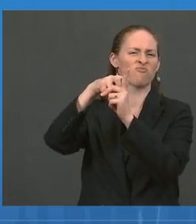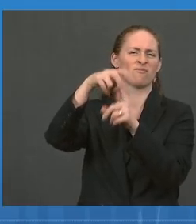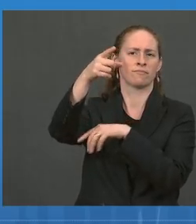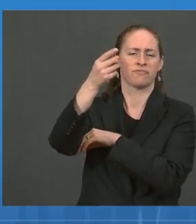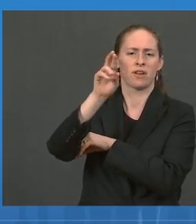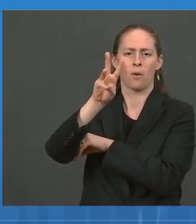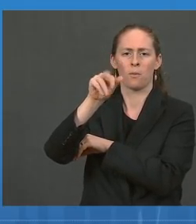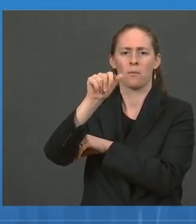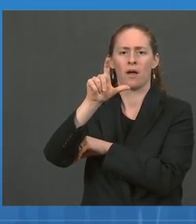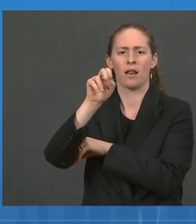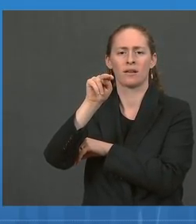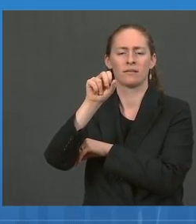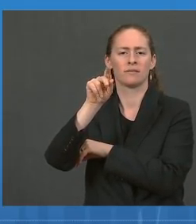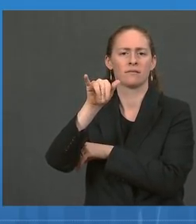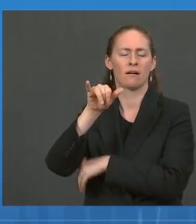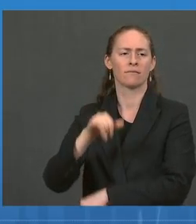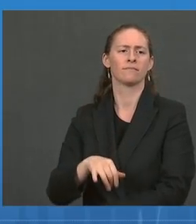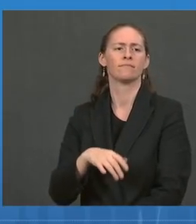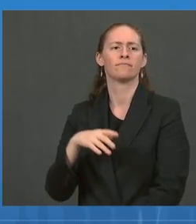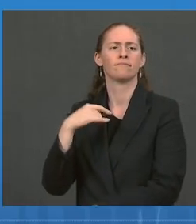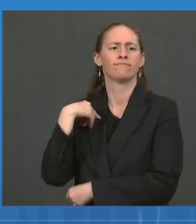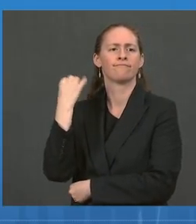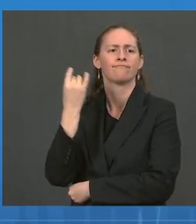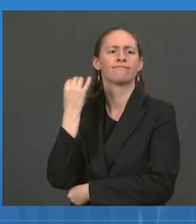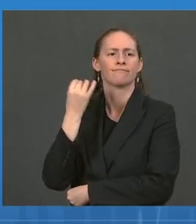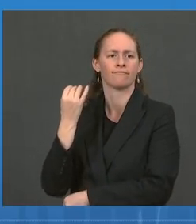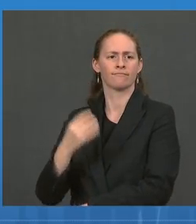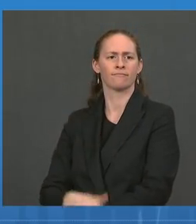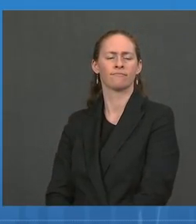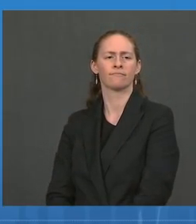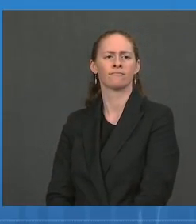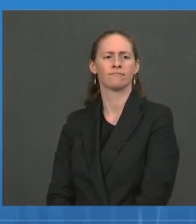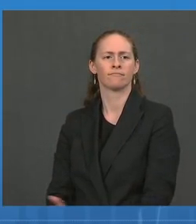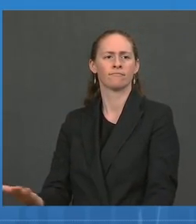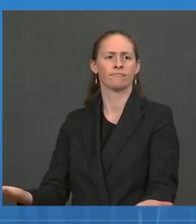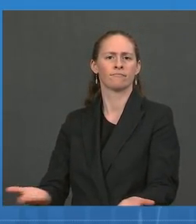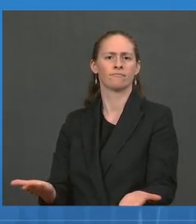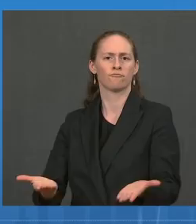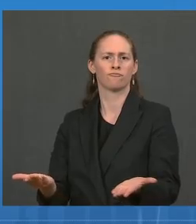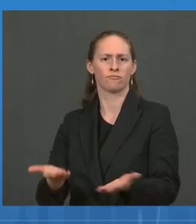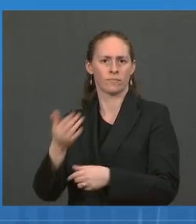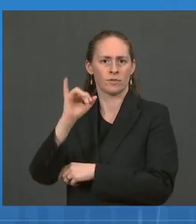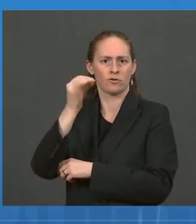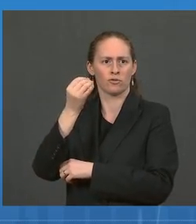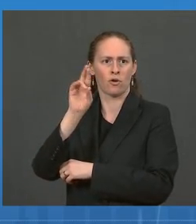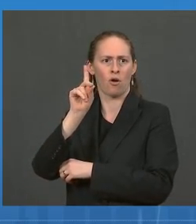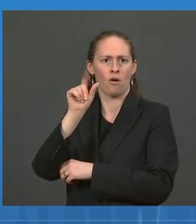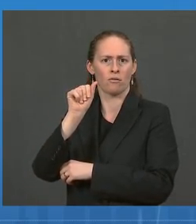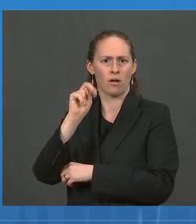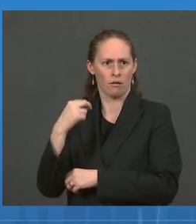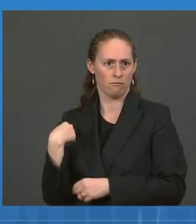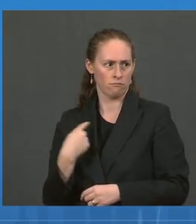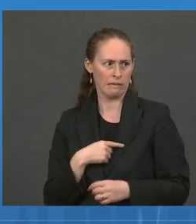Here in Georgia, we met -- we have many Hispanic families worried about their unvaccinated kids that are still un-eligible.